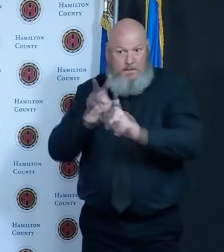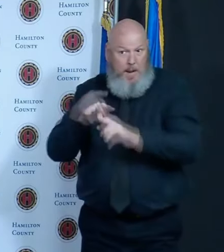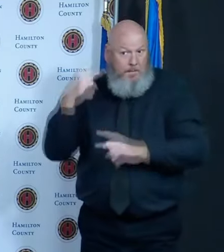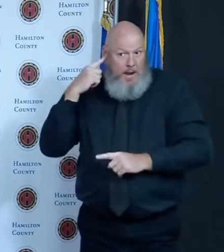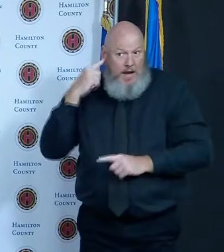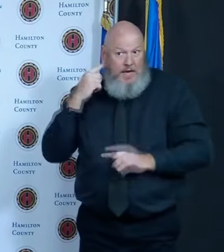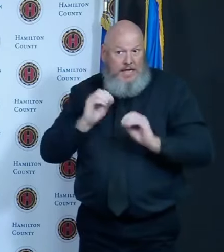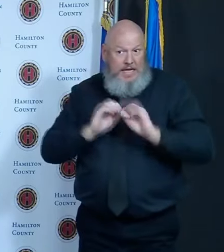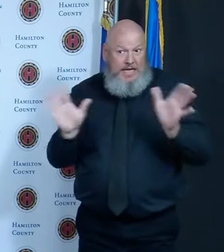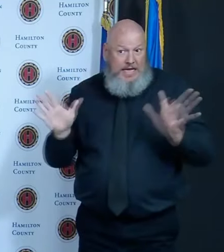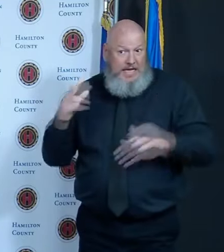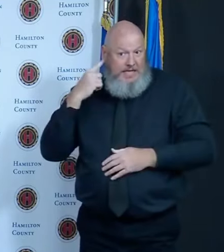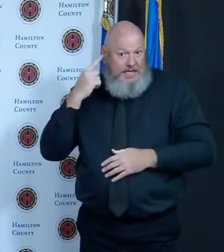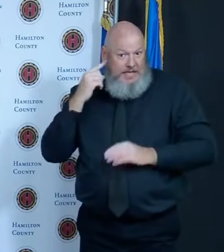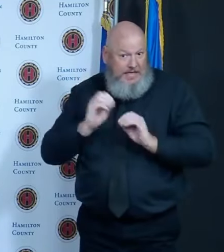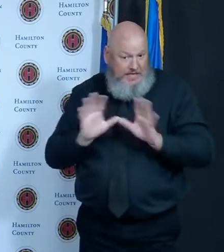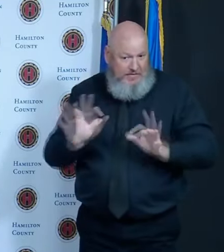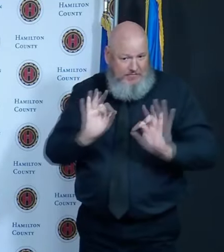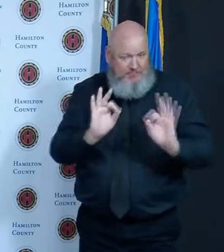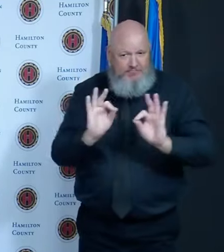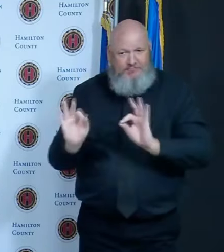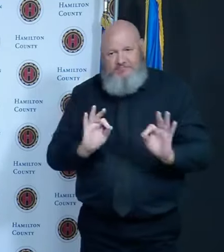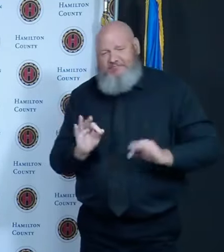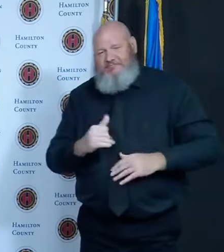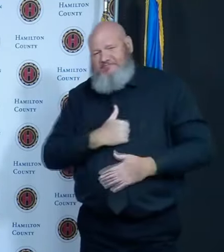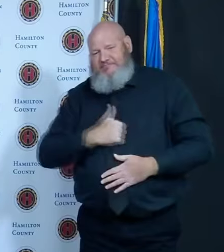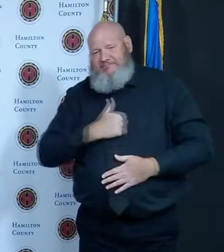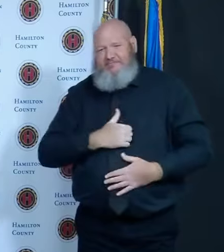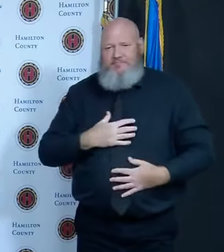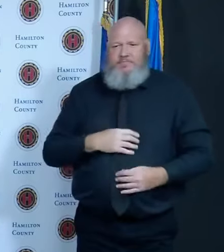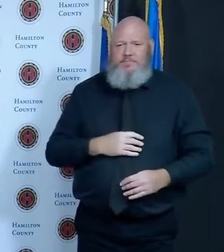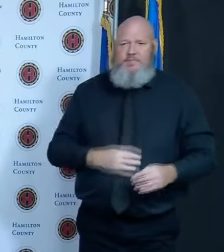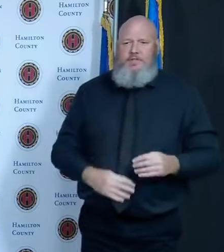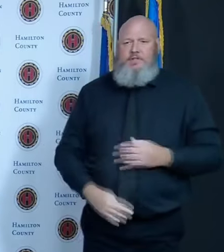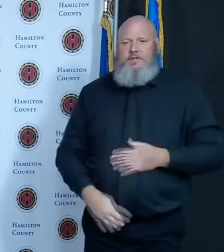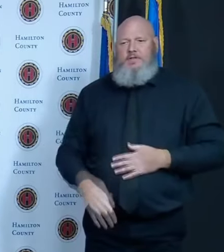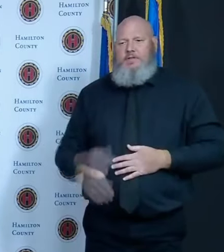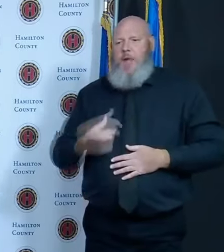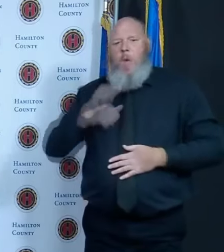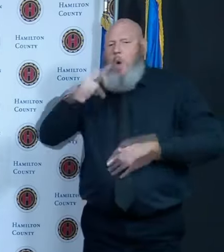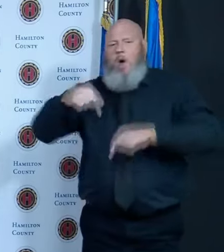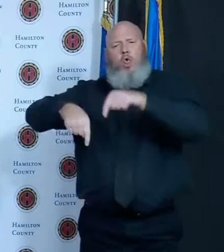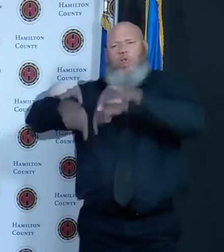gonna jump I won't rehash everything where I was but where I was where I was